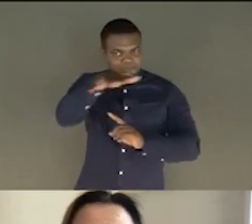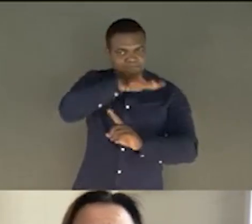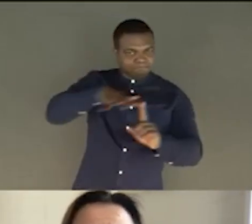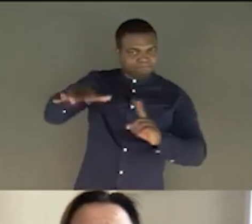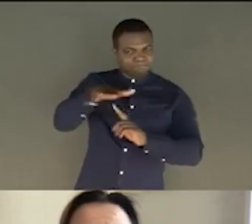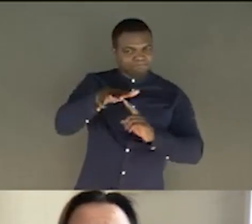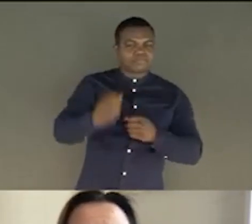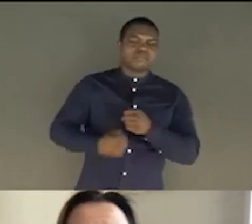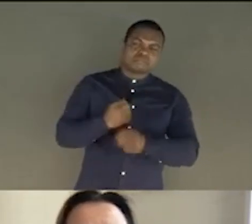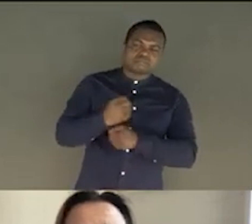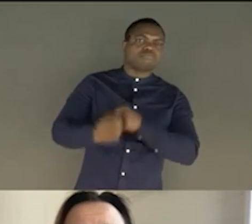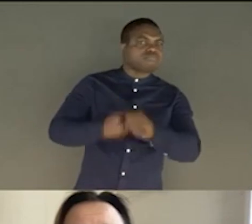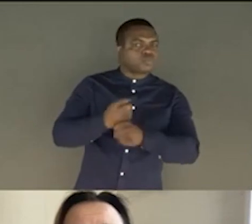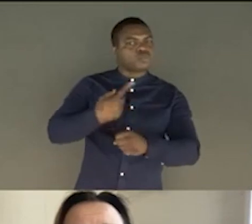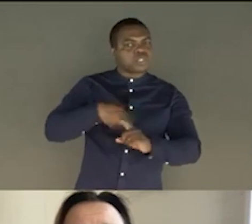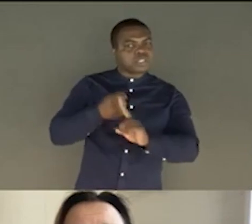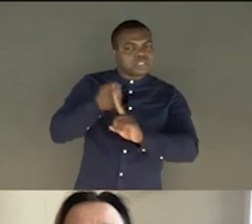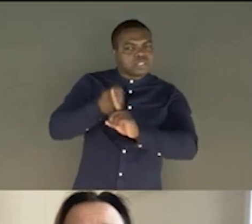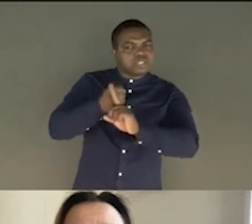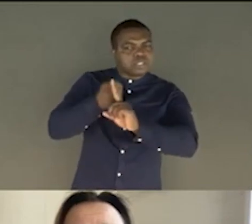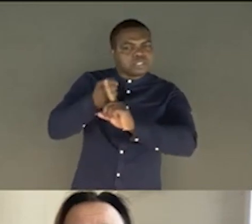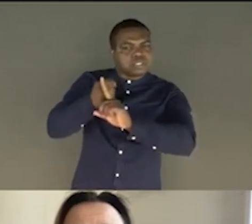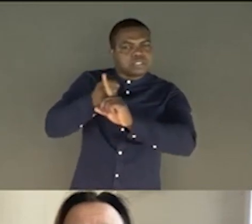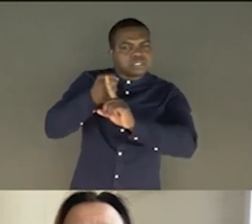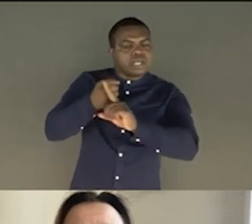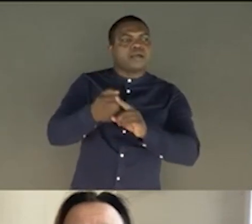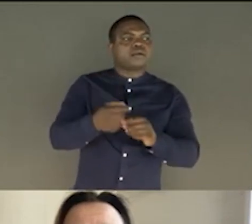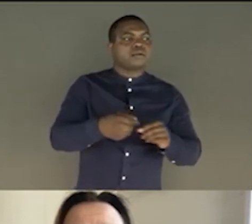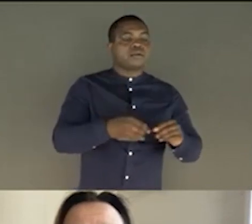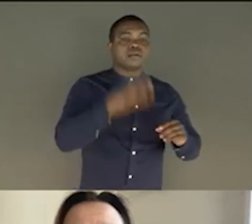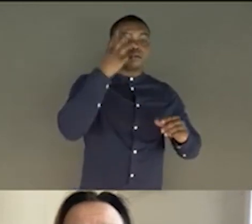In short, the difference is that the Web Accessibility Directive